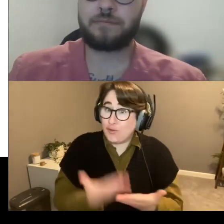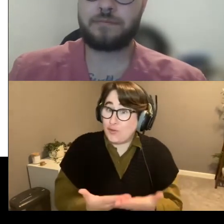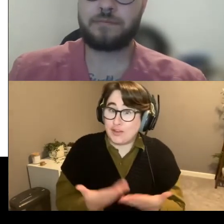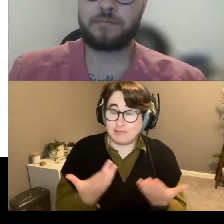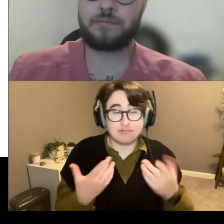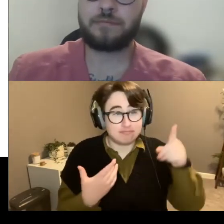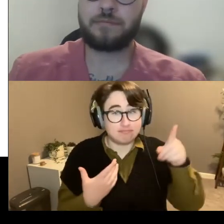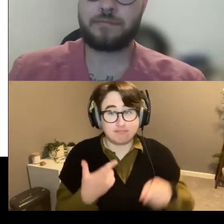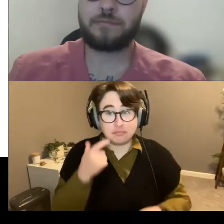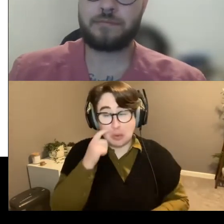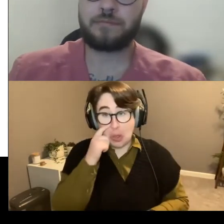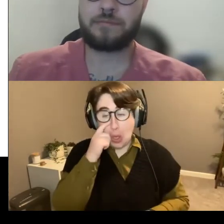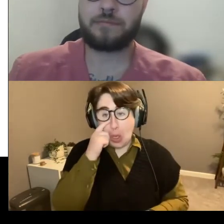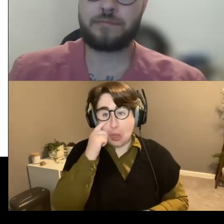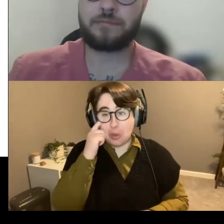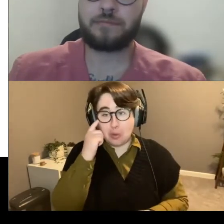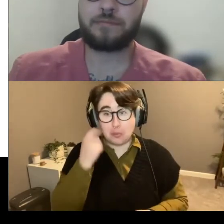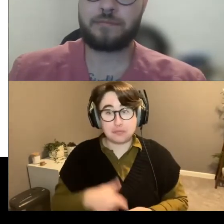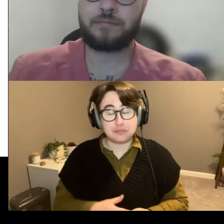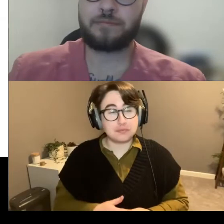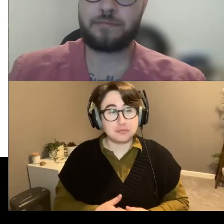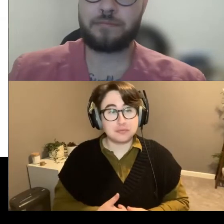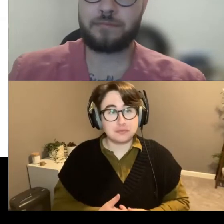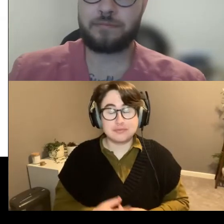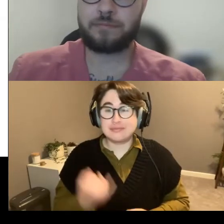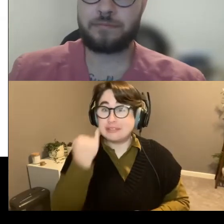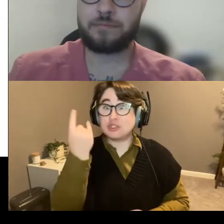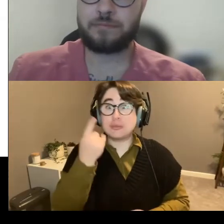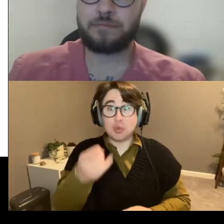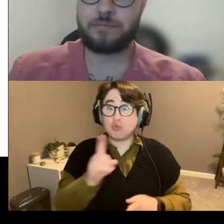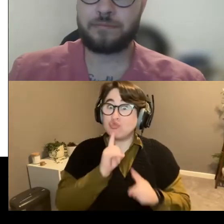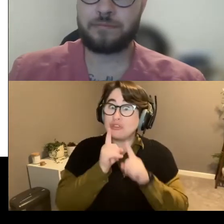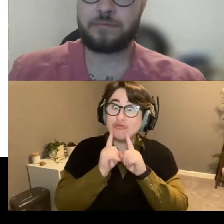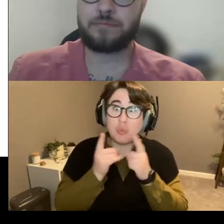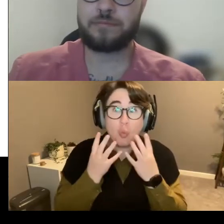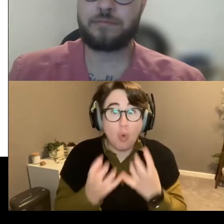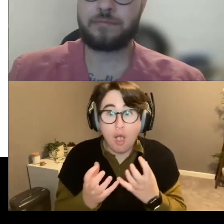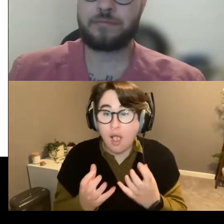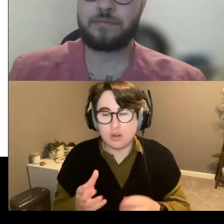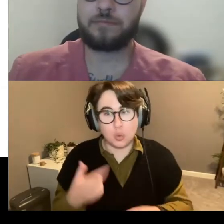Once again, if there's something that you really want that we have not covered that you're curious about,